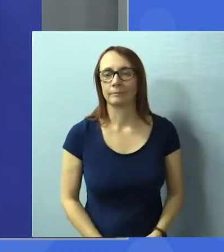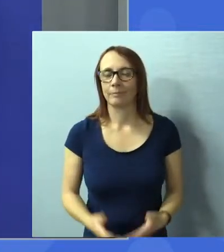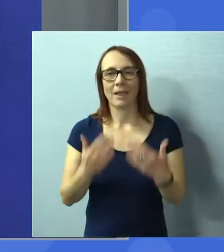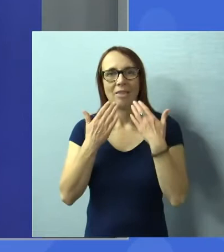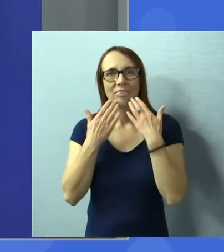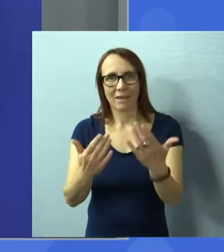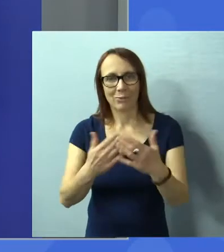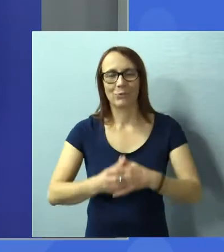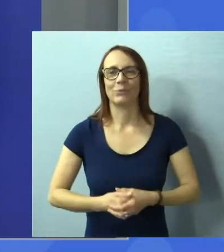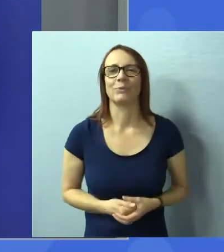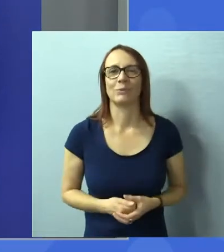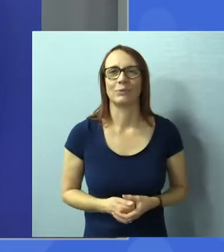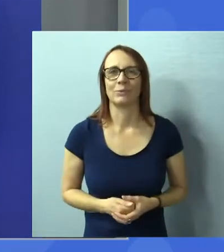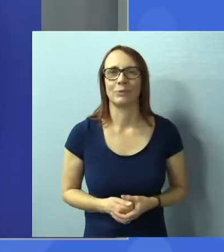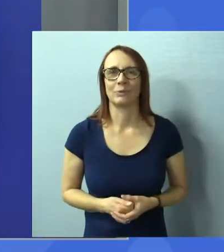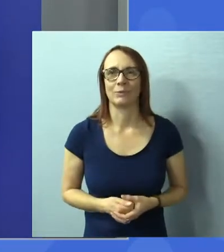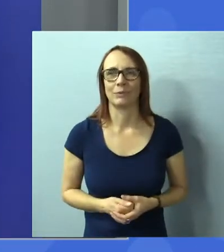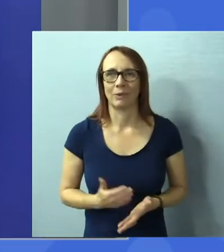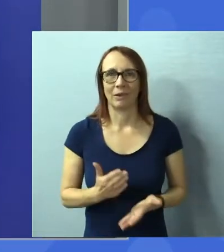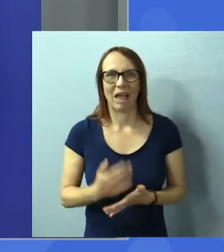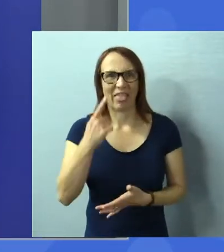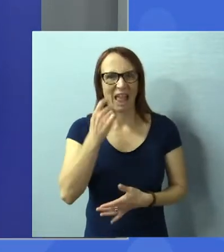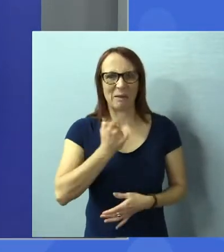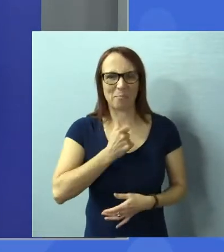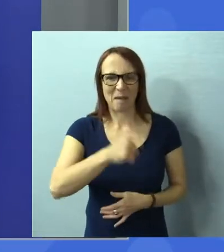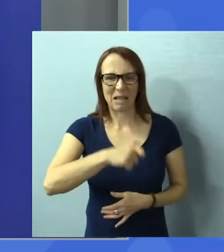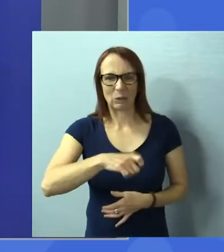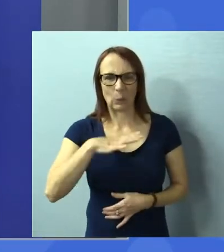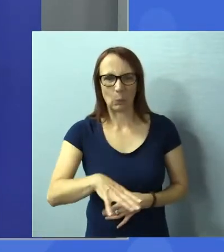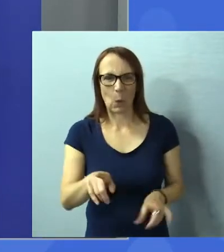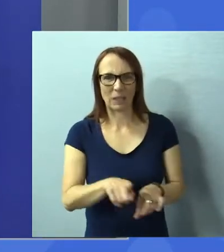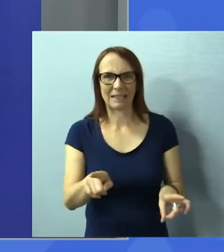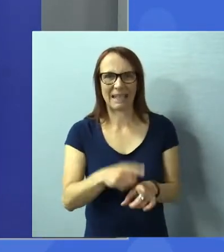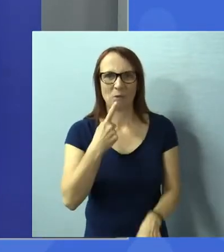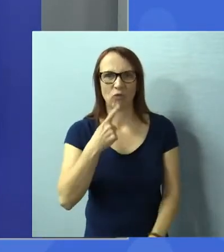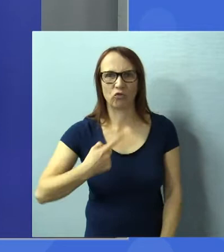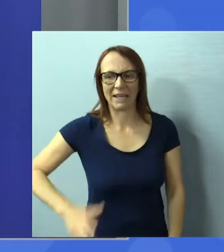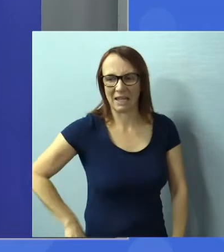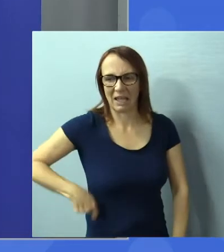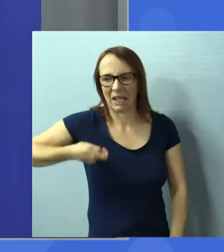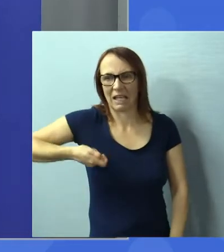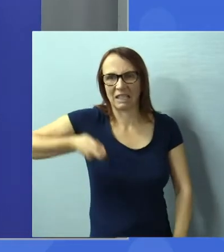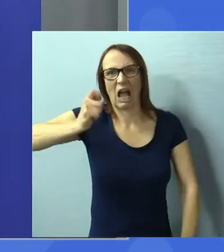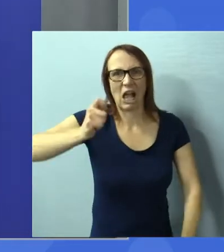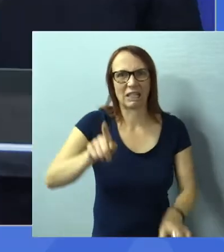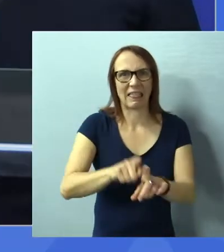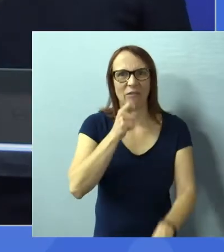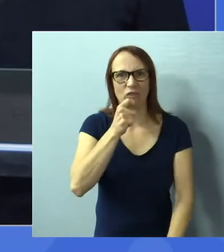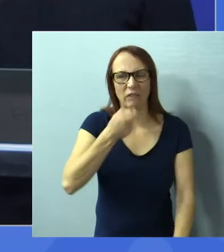sure that plenty of my students over the years of wanted to flash a red card at me but probably for different reasons so good morning everyone